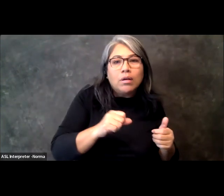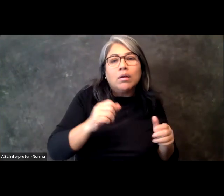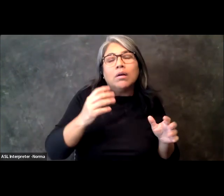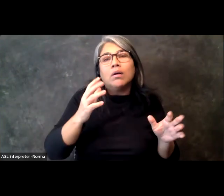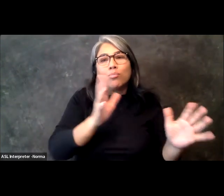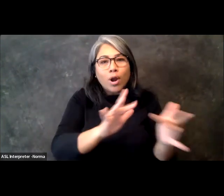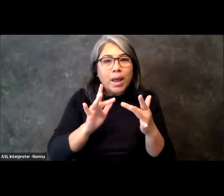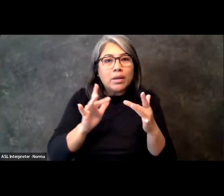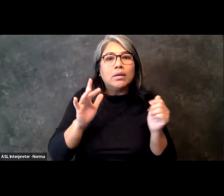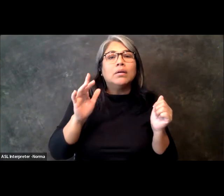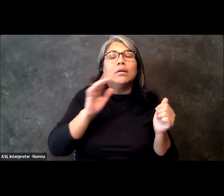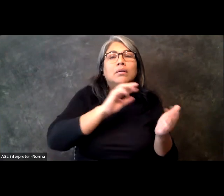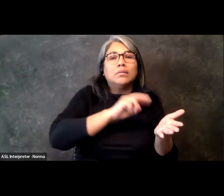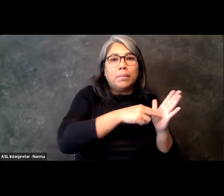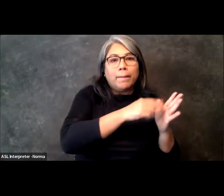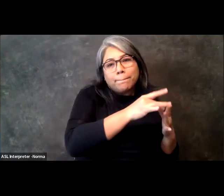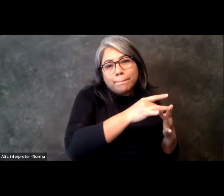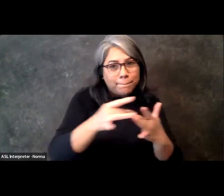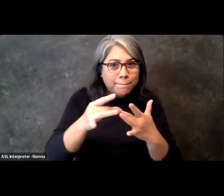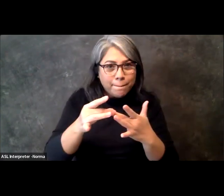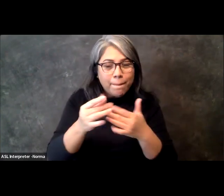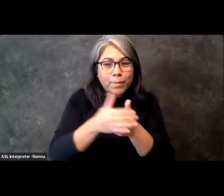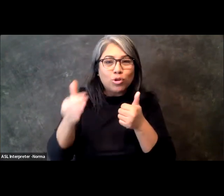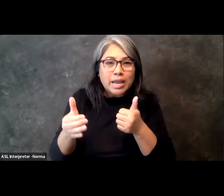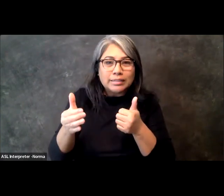kind of leads us int0 0ur next section. So, the and if you can bring the slides back up, please.